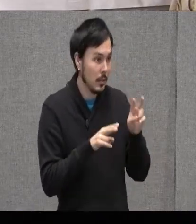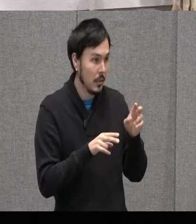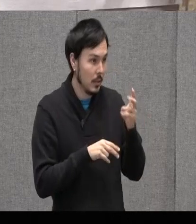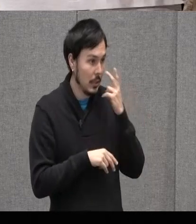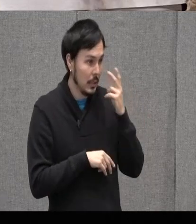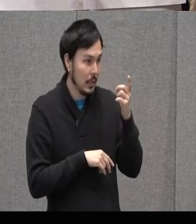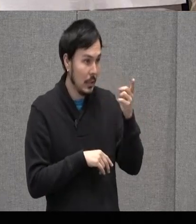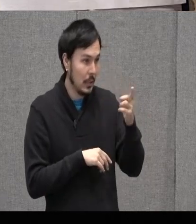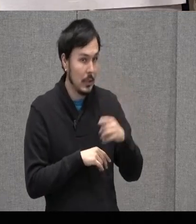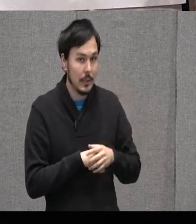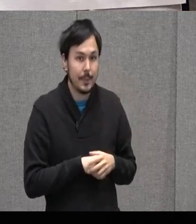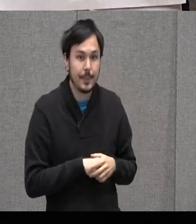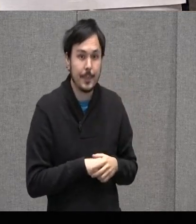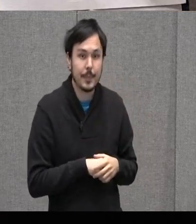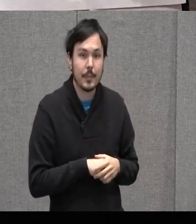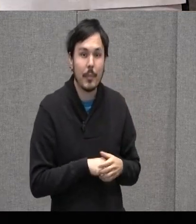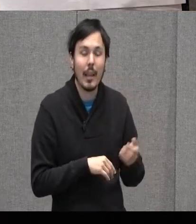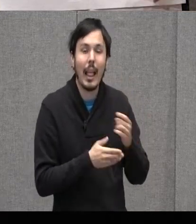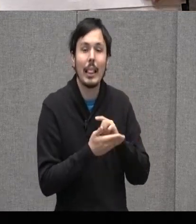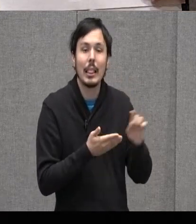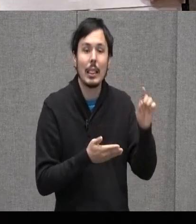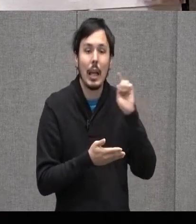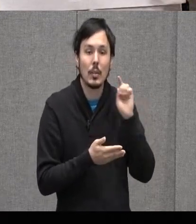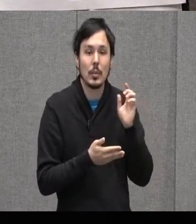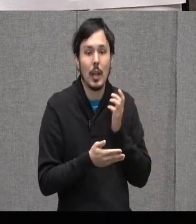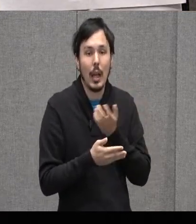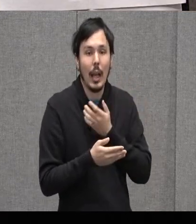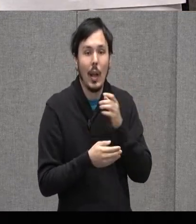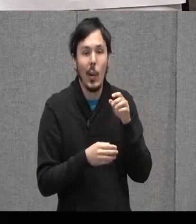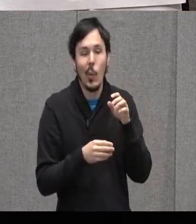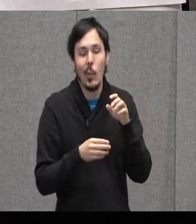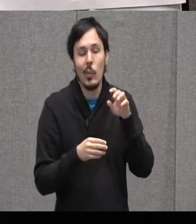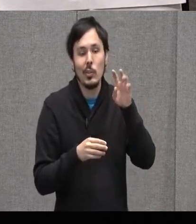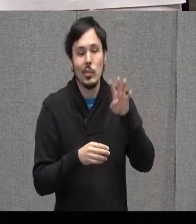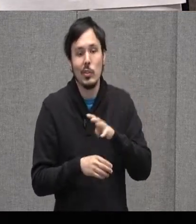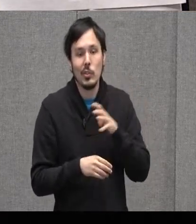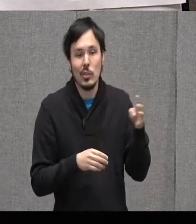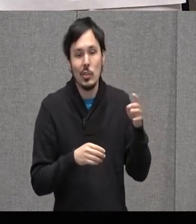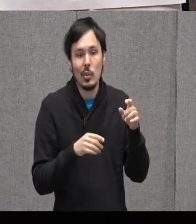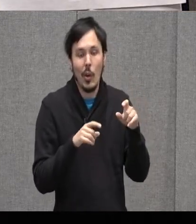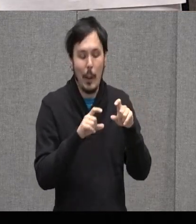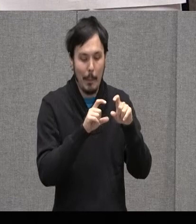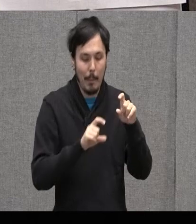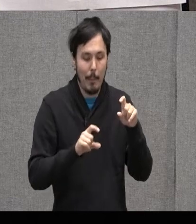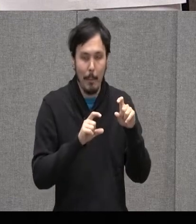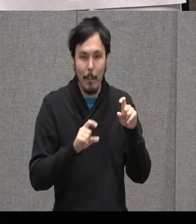So last week, our 100 start puzzles were all kind of in this one to 100 range.